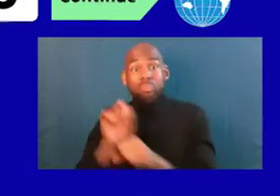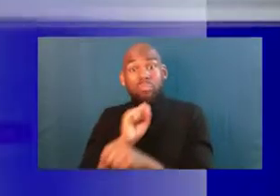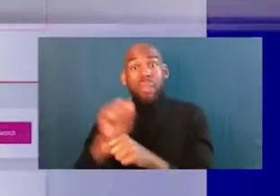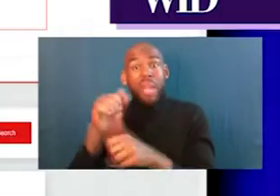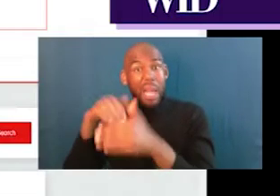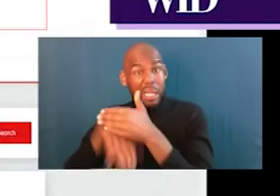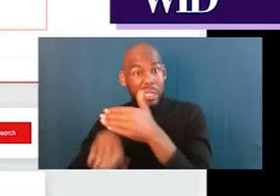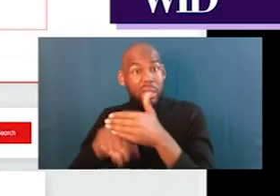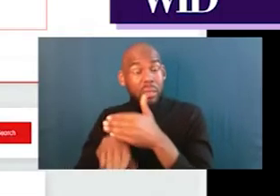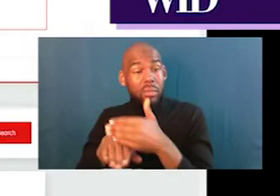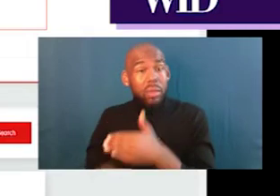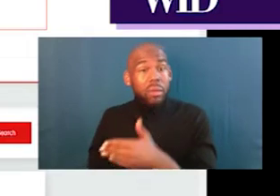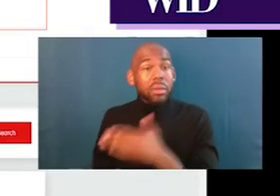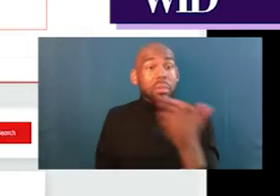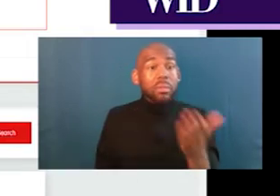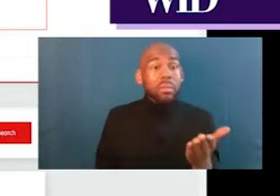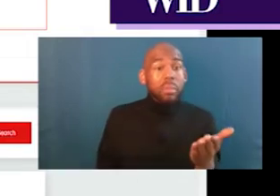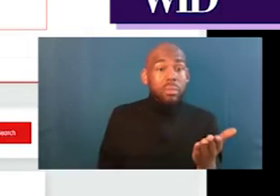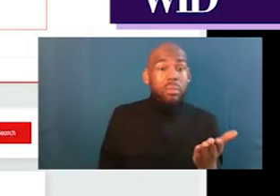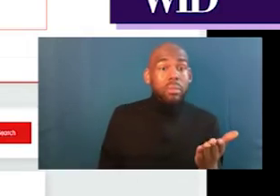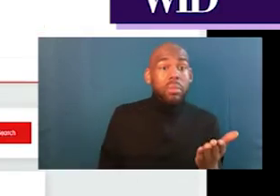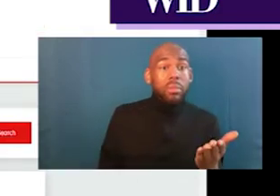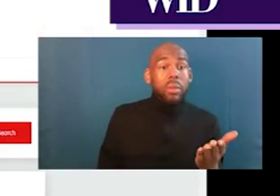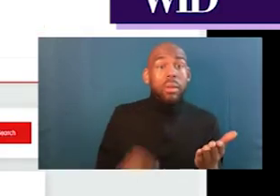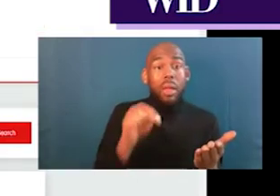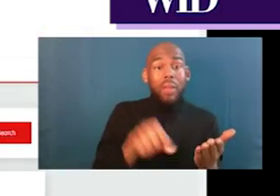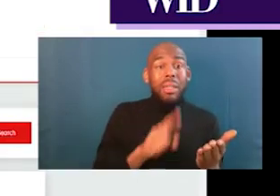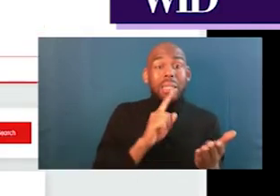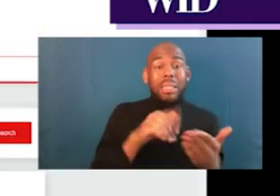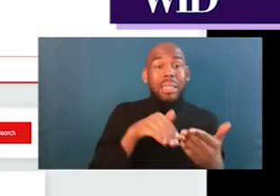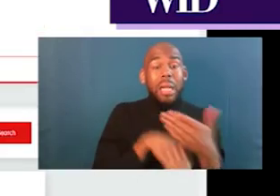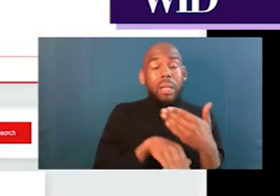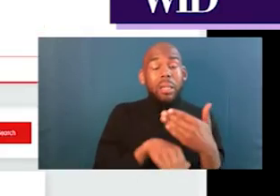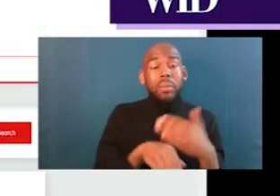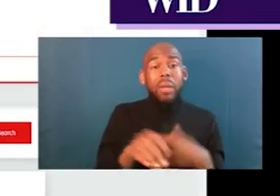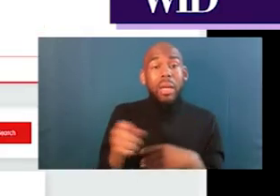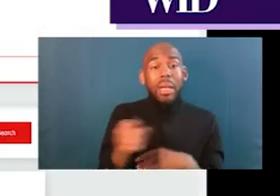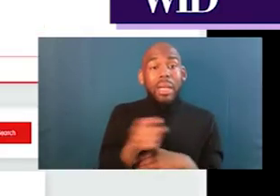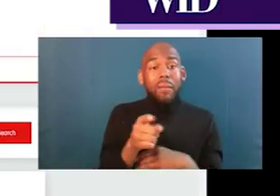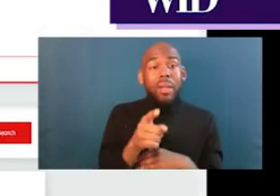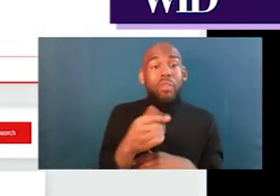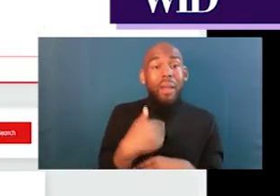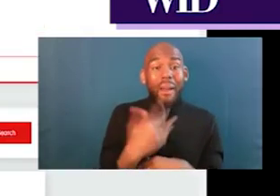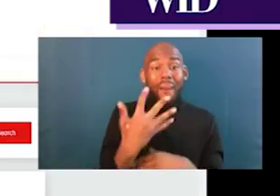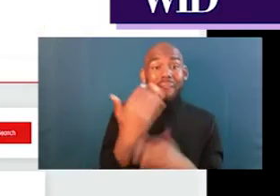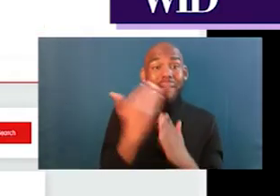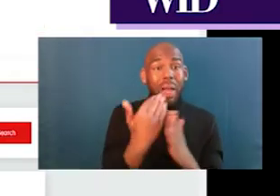Automated voice: Visited link accessible web dot site, list of five items, visited